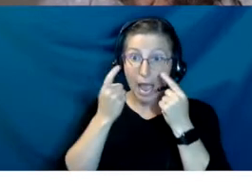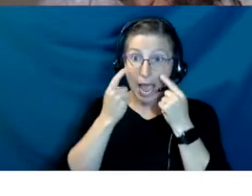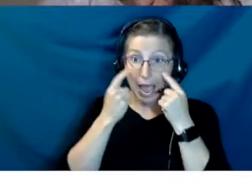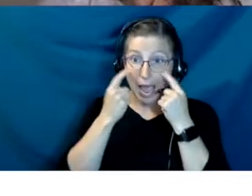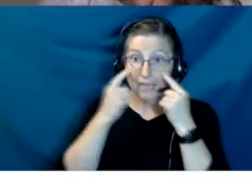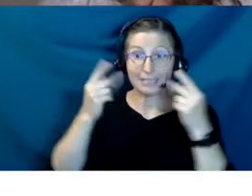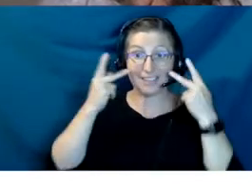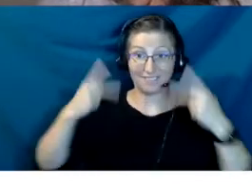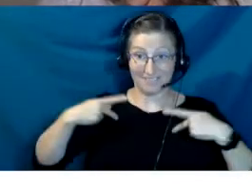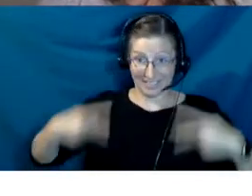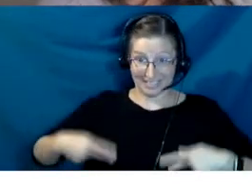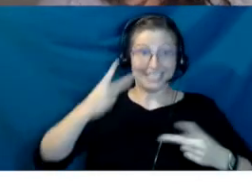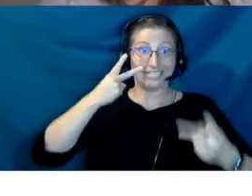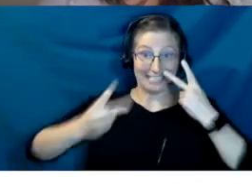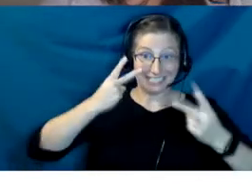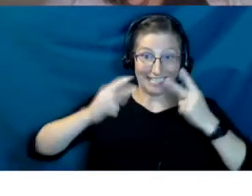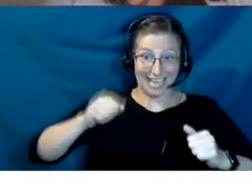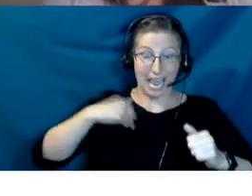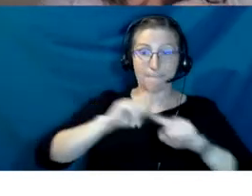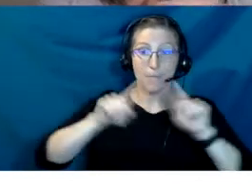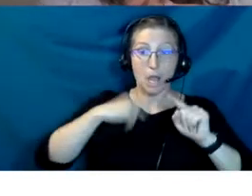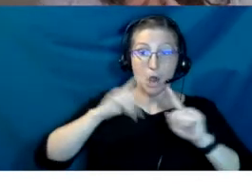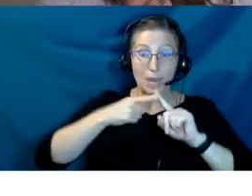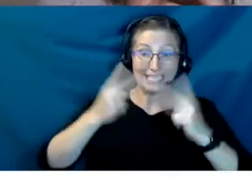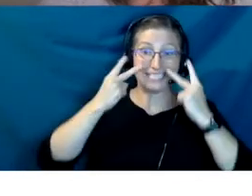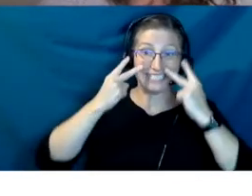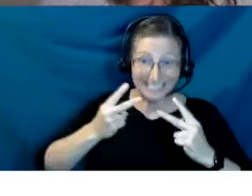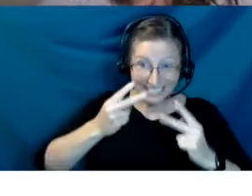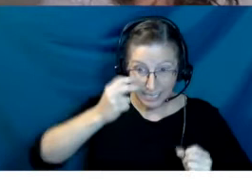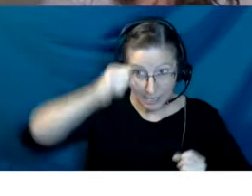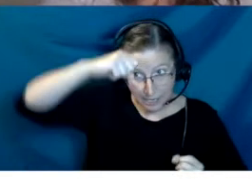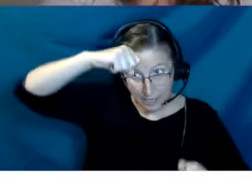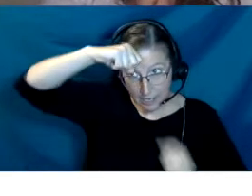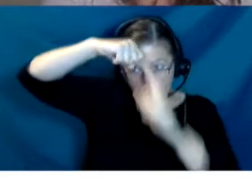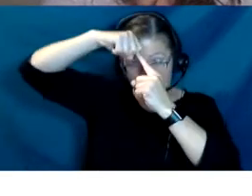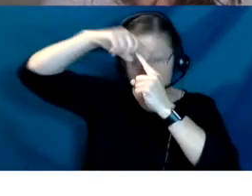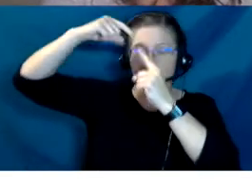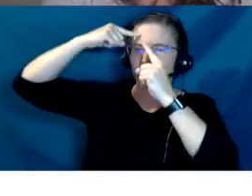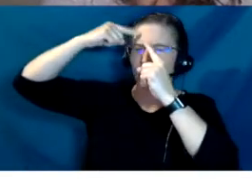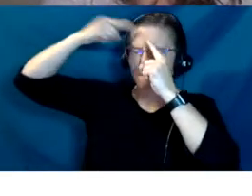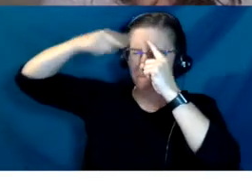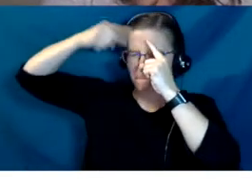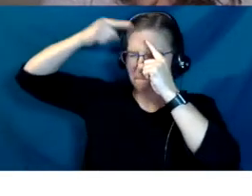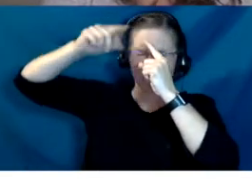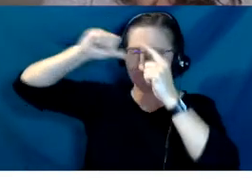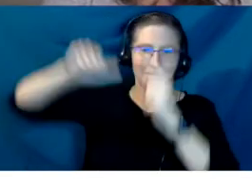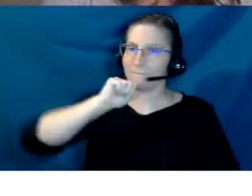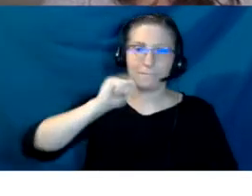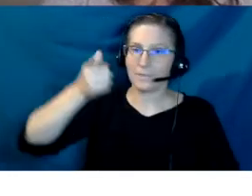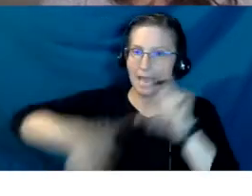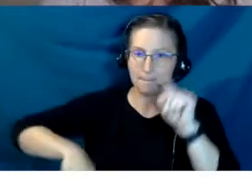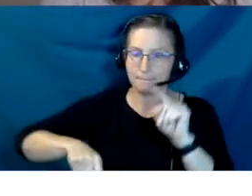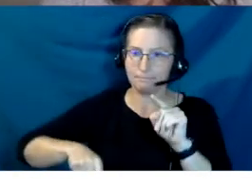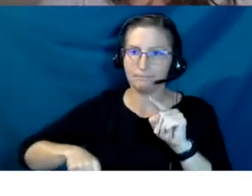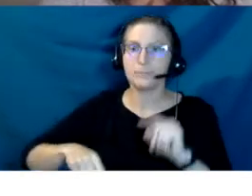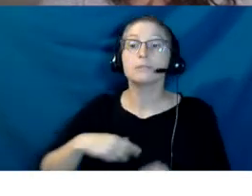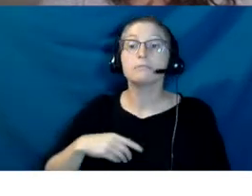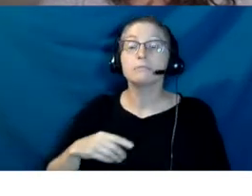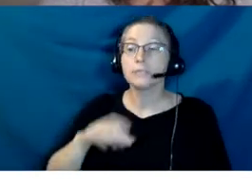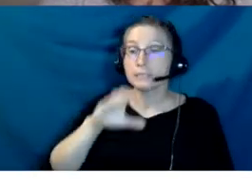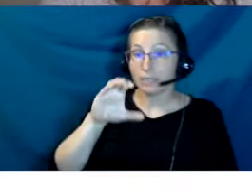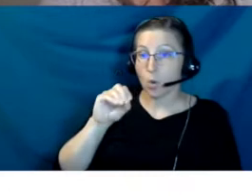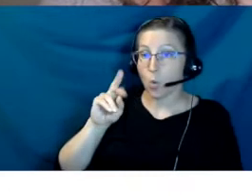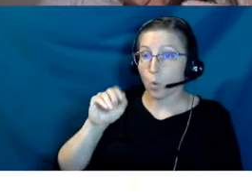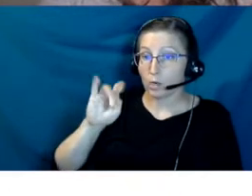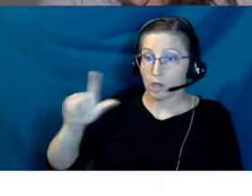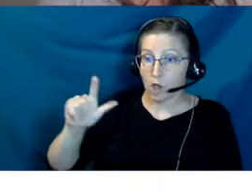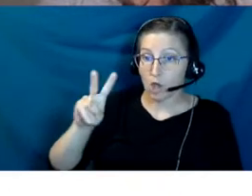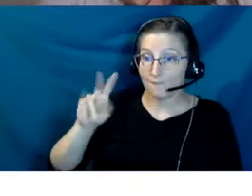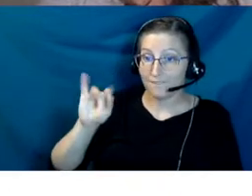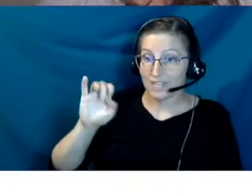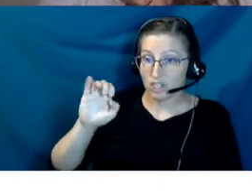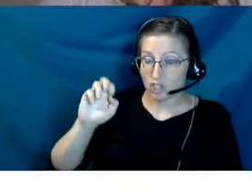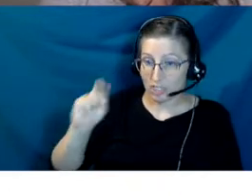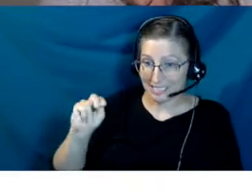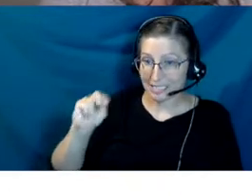so oftentimes, children who have CVI also have the same sort of component to their auditory